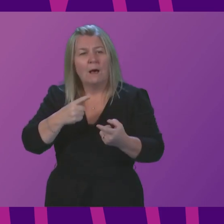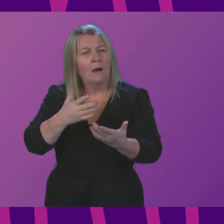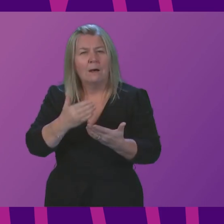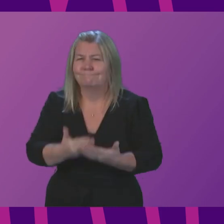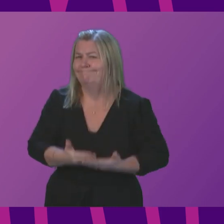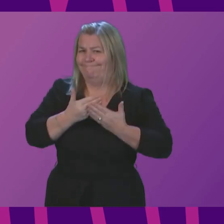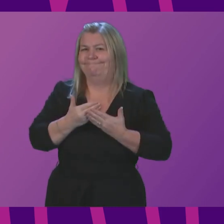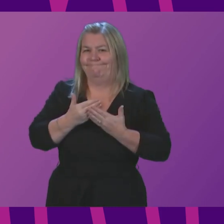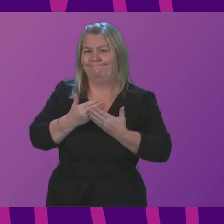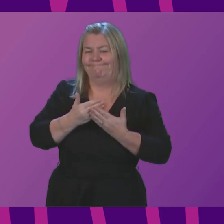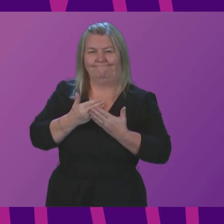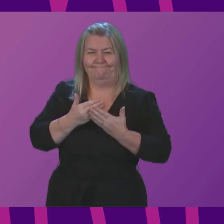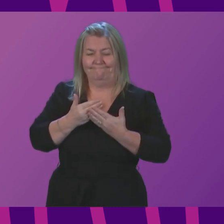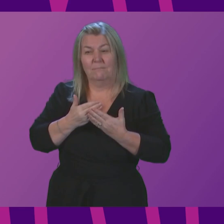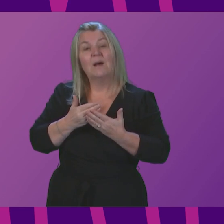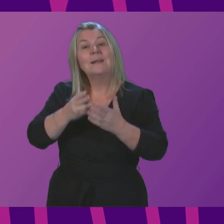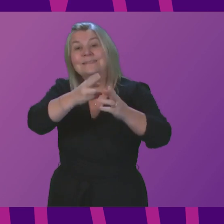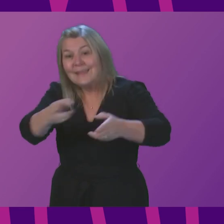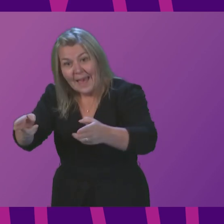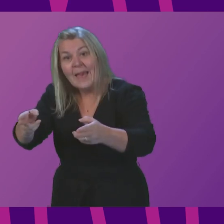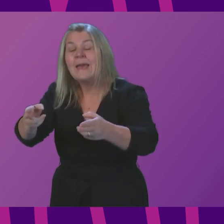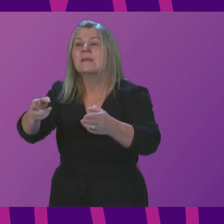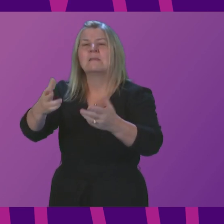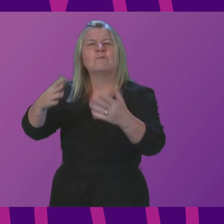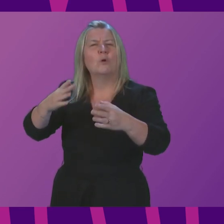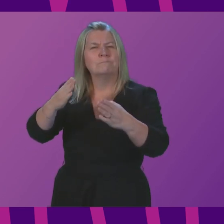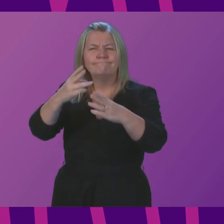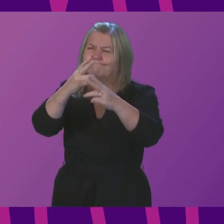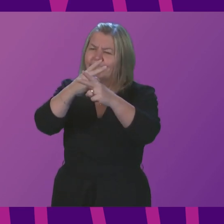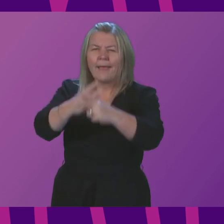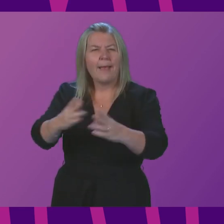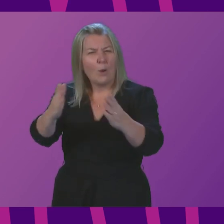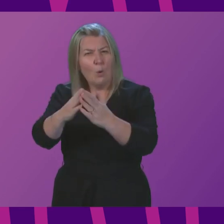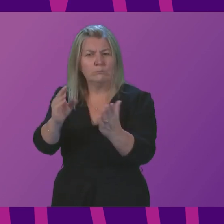in care homes was incorporated into the “Discharges from NHSScotland hospitals to care homes”